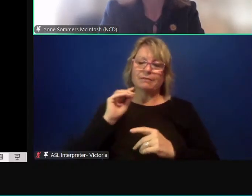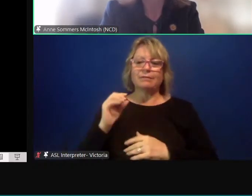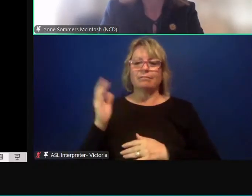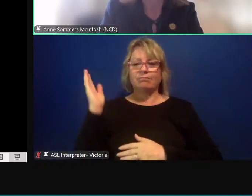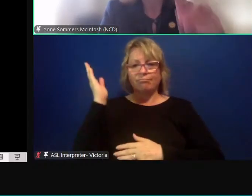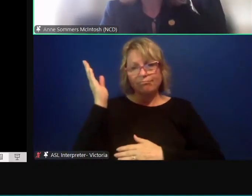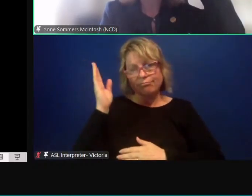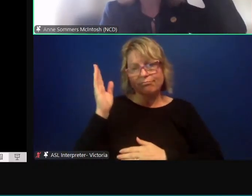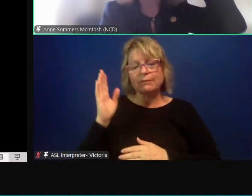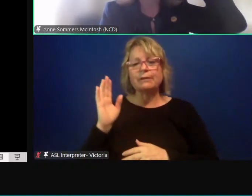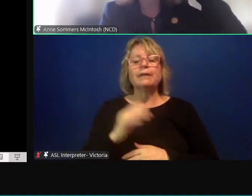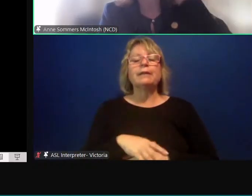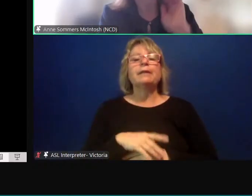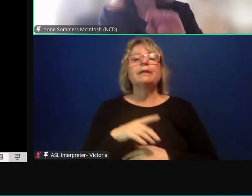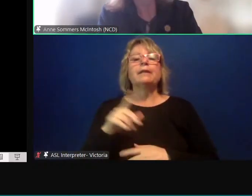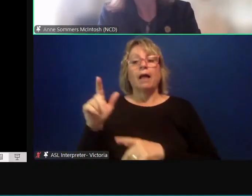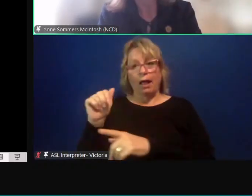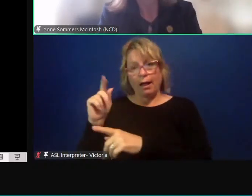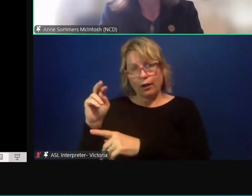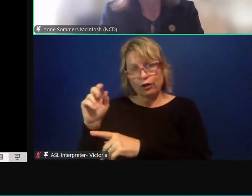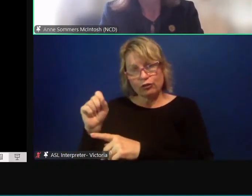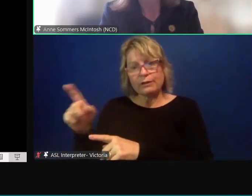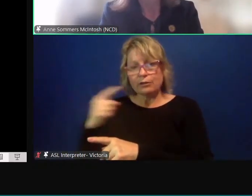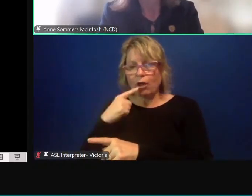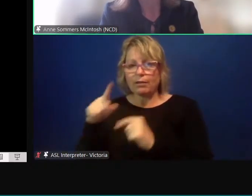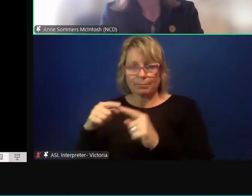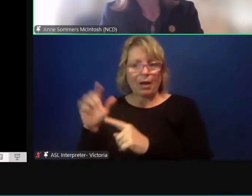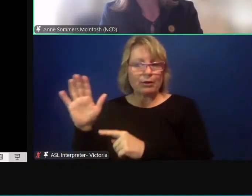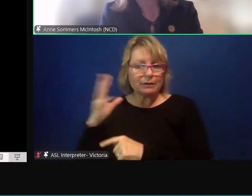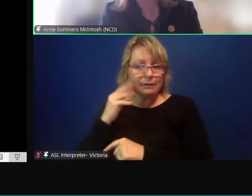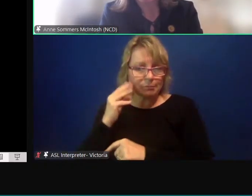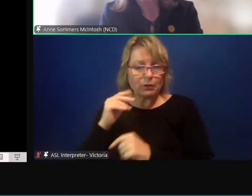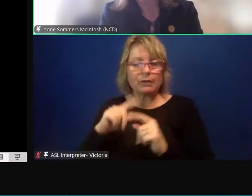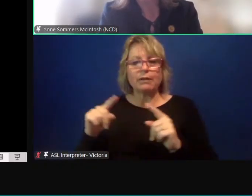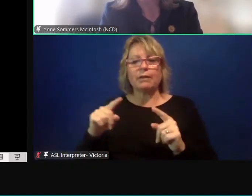stories as a person with a mobility disability. That Andres set to have NCD create a framework